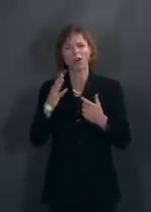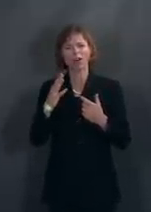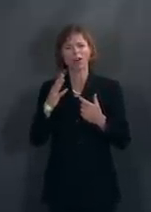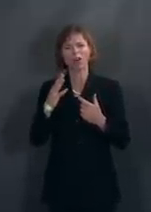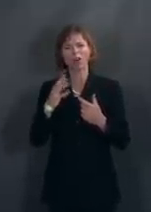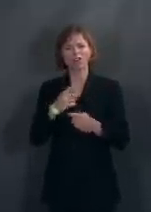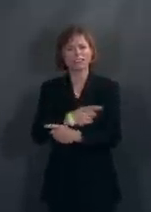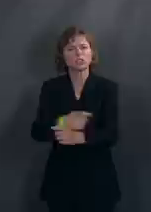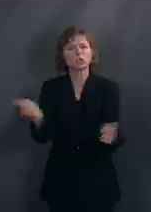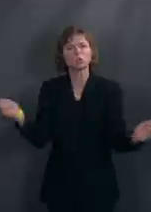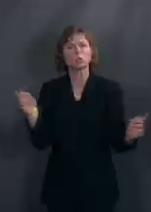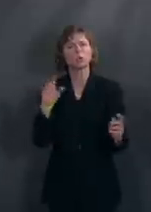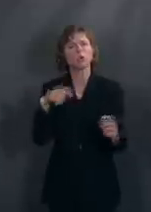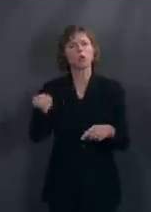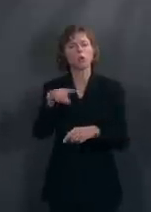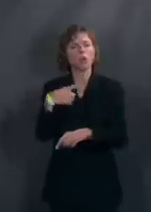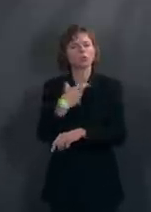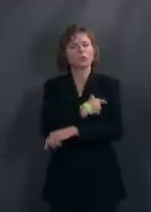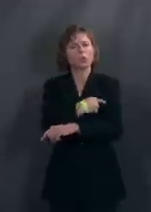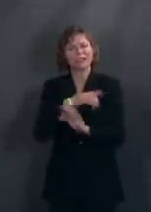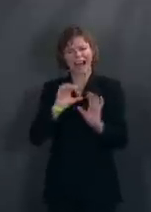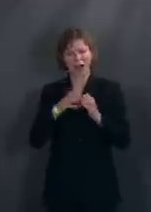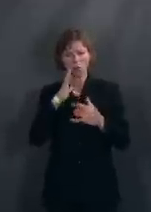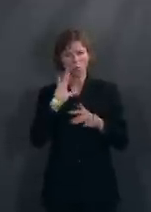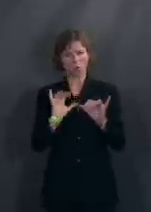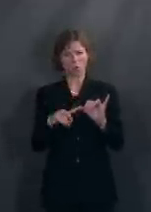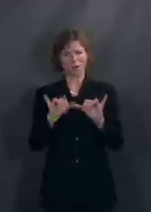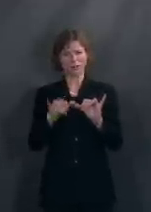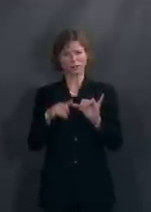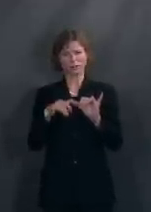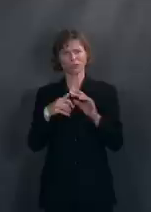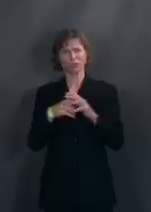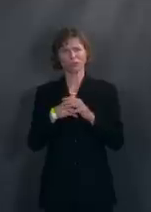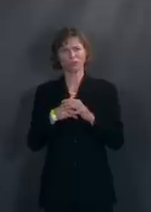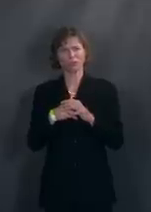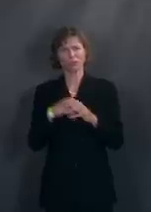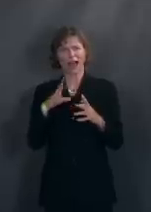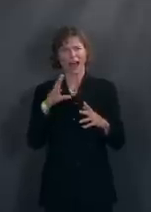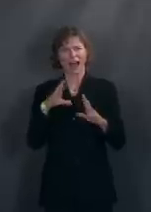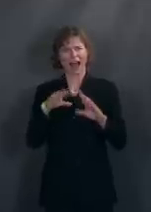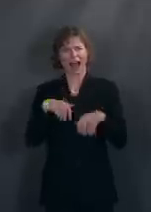What metric will be used to sort of ensure equity distribution will be population based?